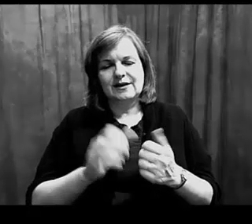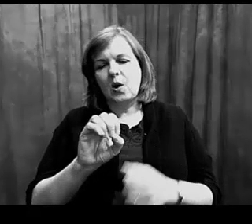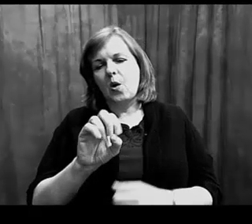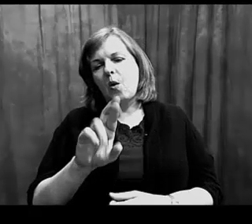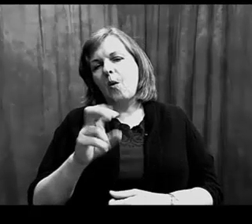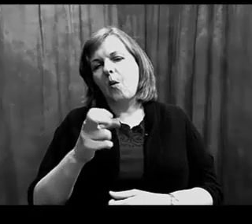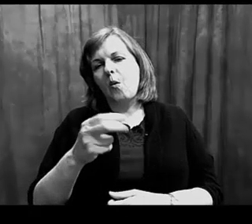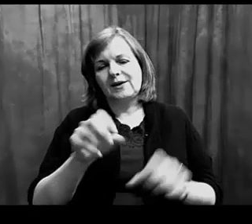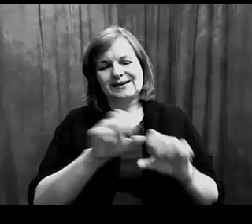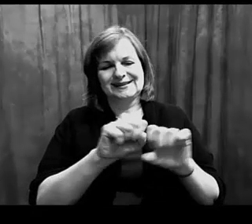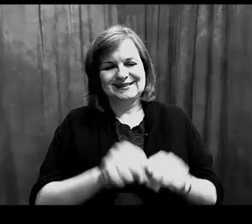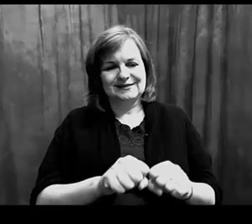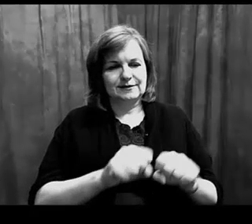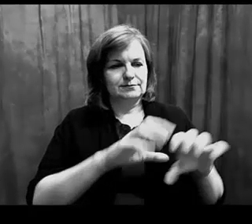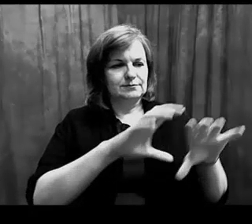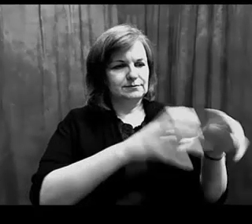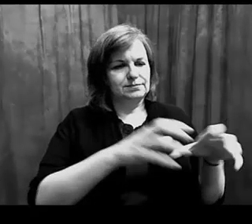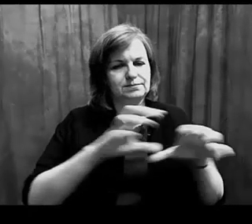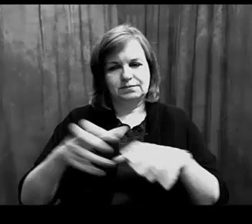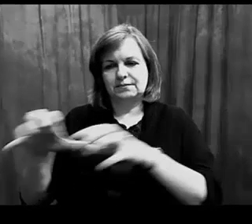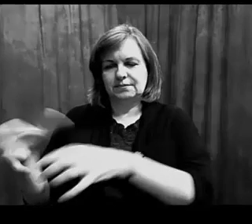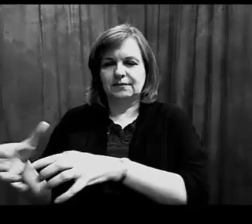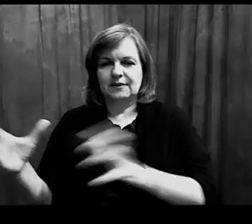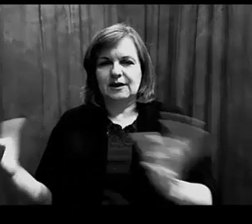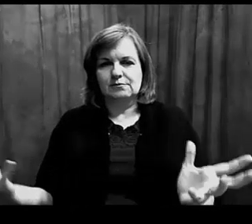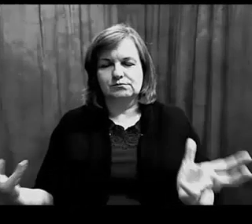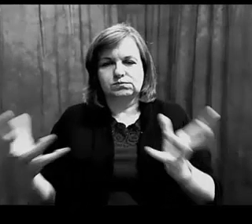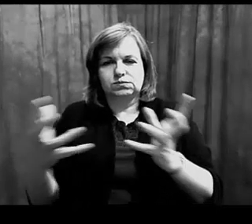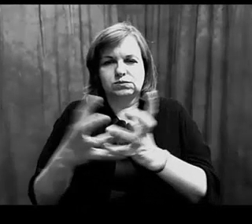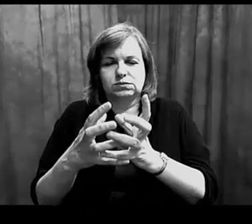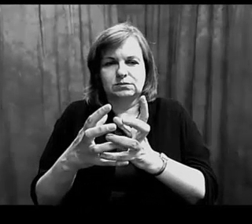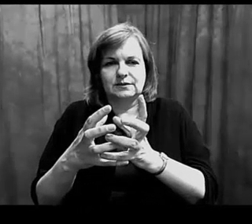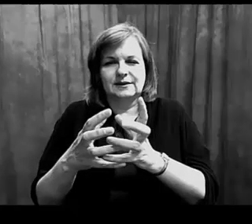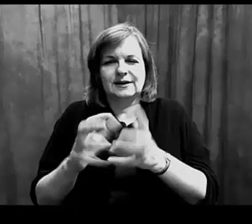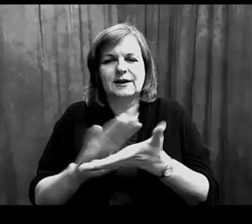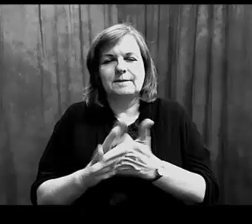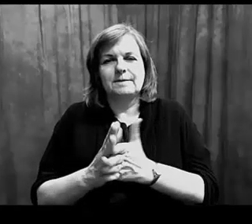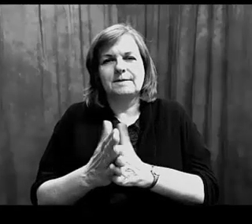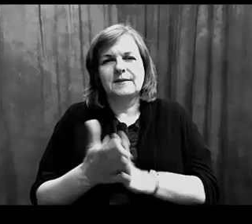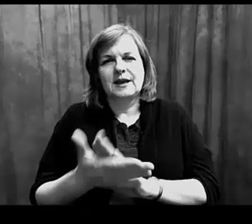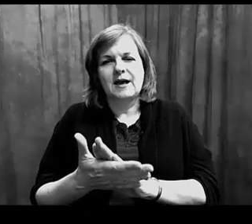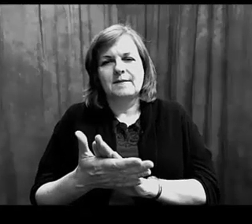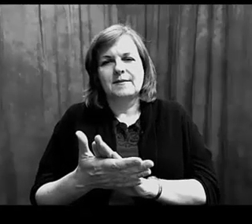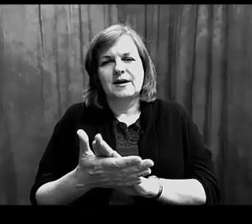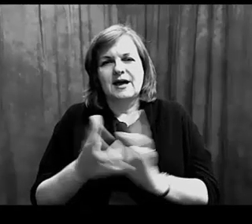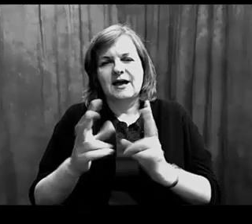organs in that system we have to look at things like your stomach and pancreas